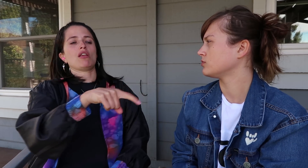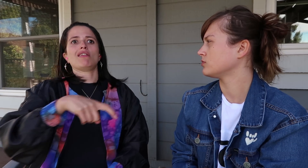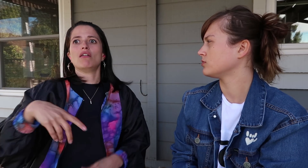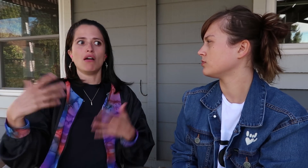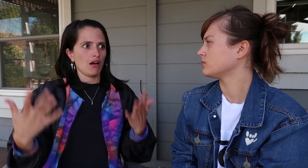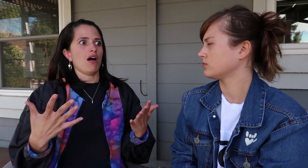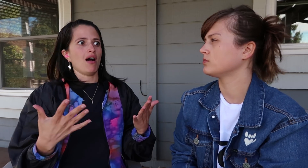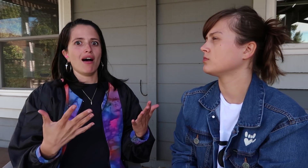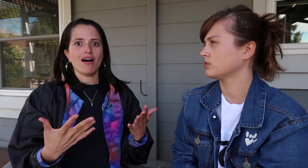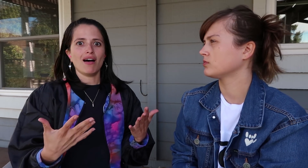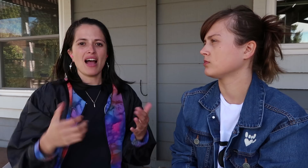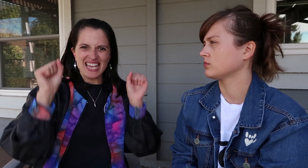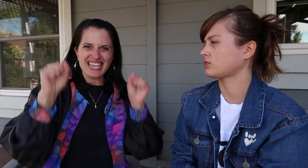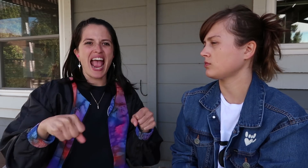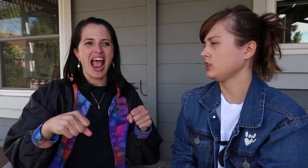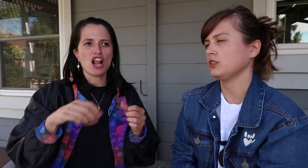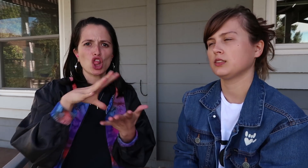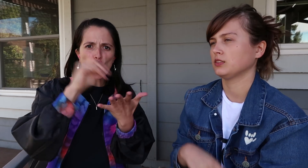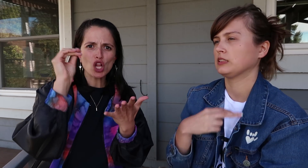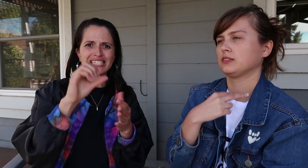"Oh she can learn the same way as the hearing kids."